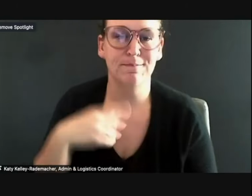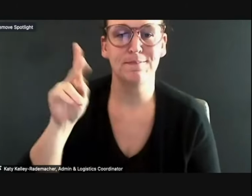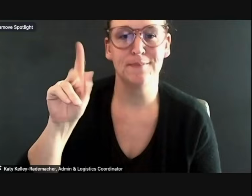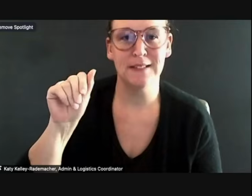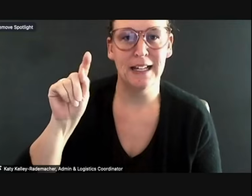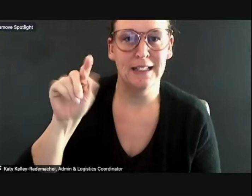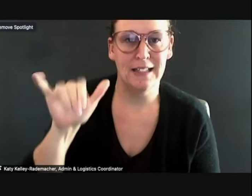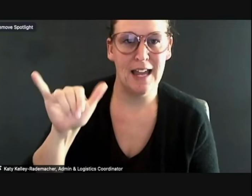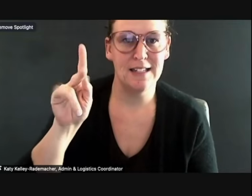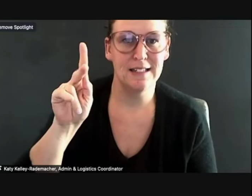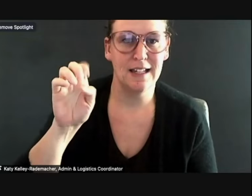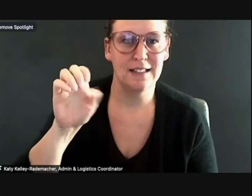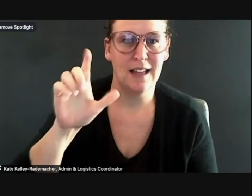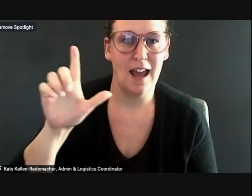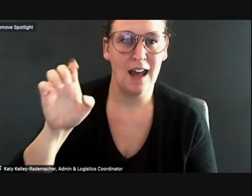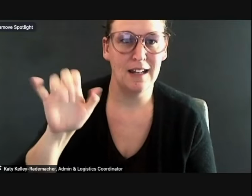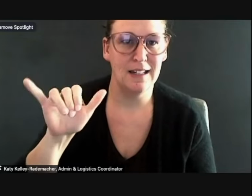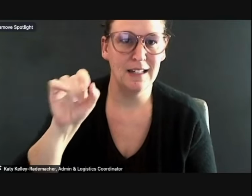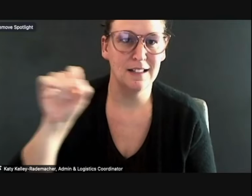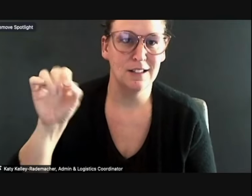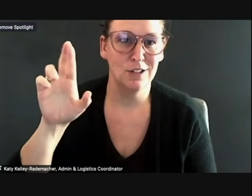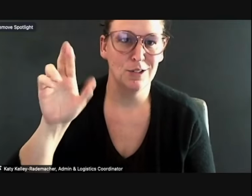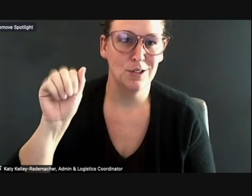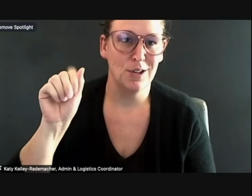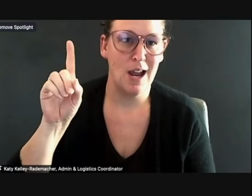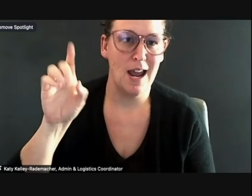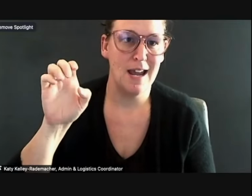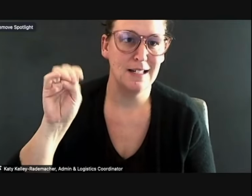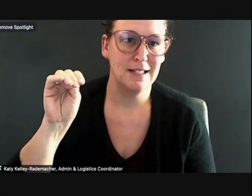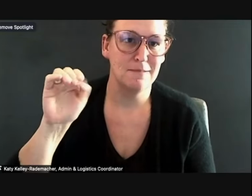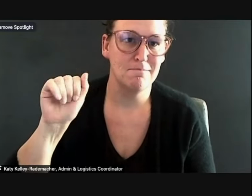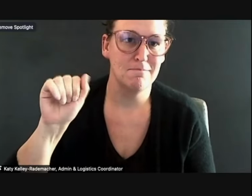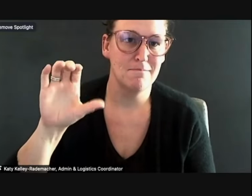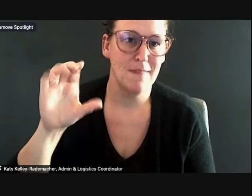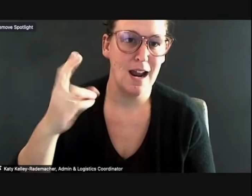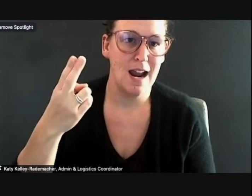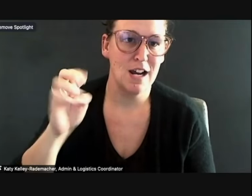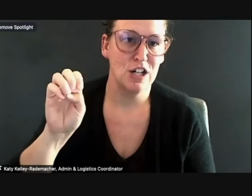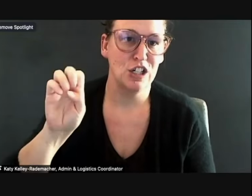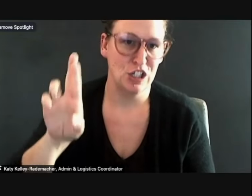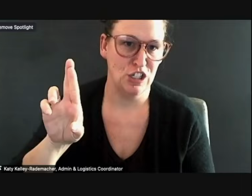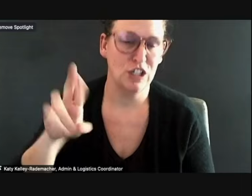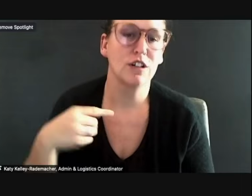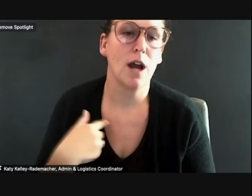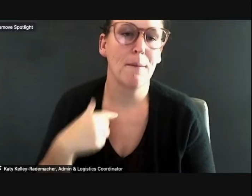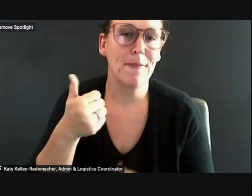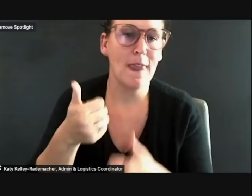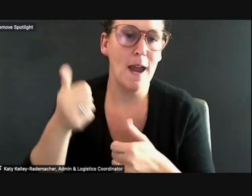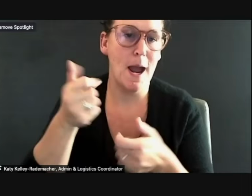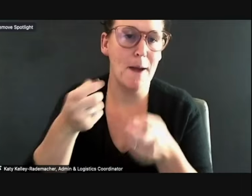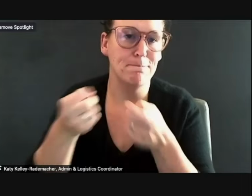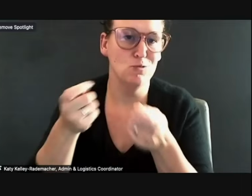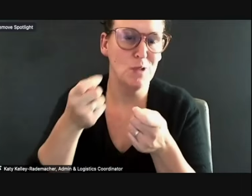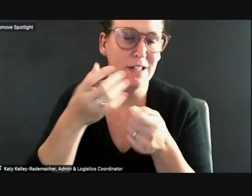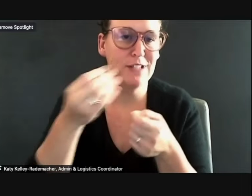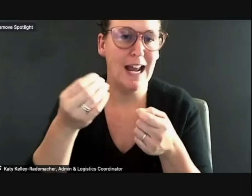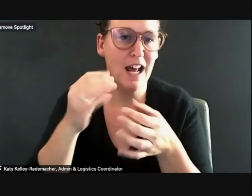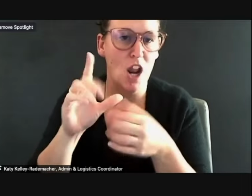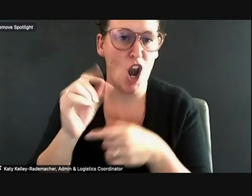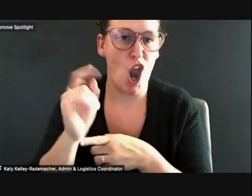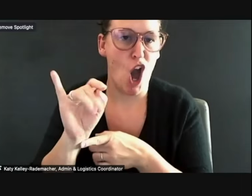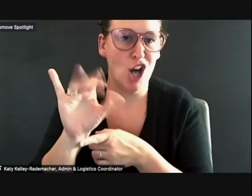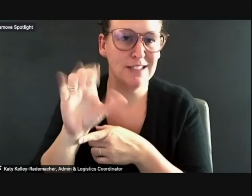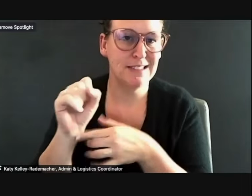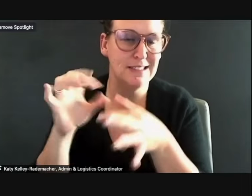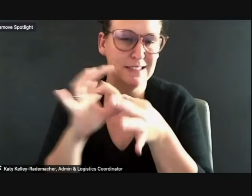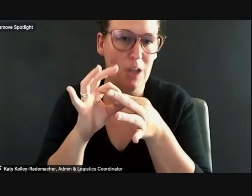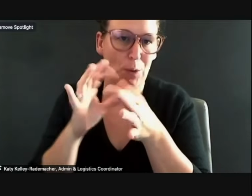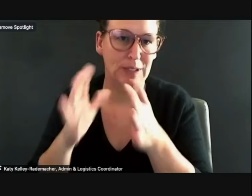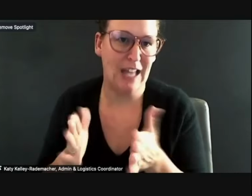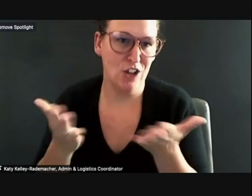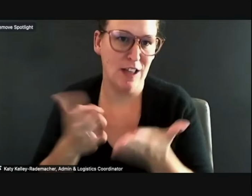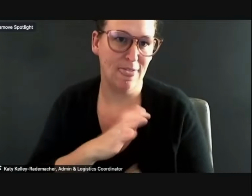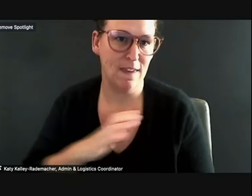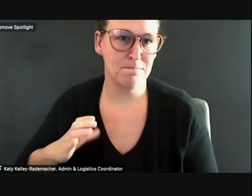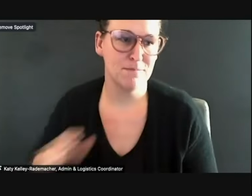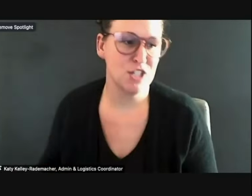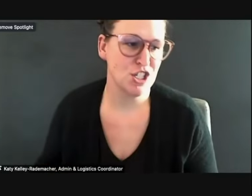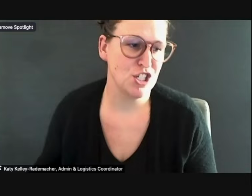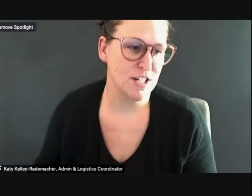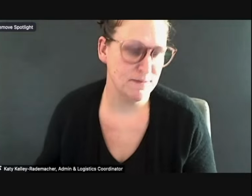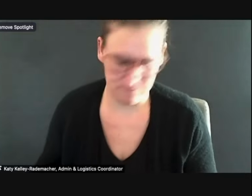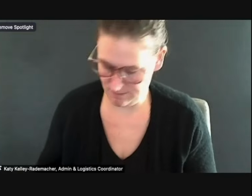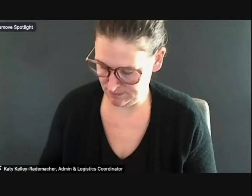I’m Katy Kelley-Rademacher. I am the Admin and Logistics Coordinator at the Commission.